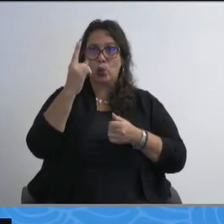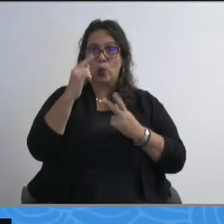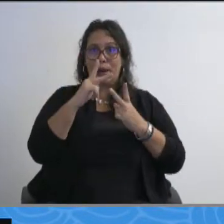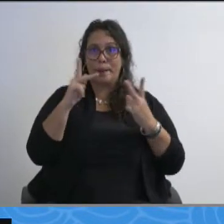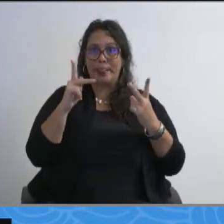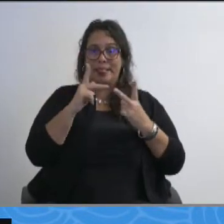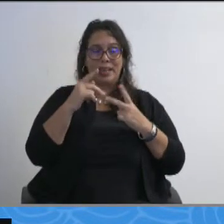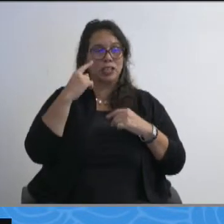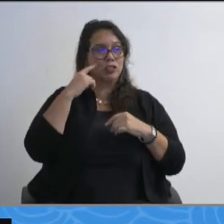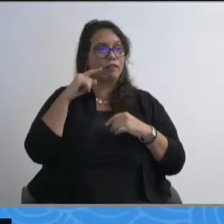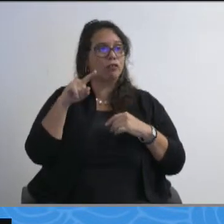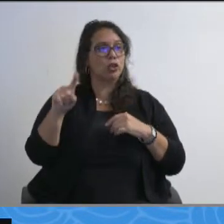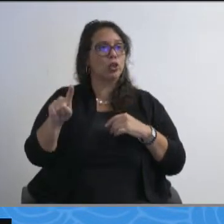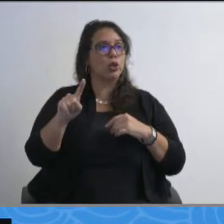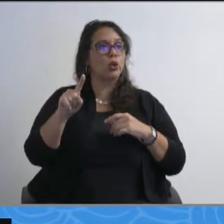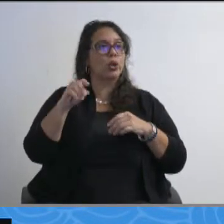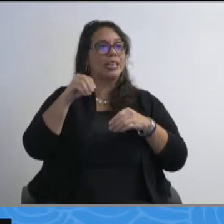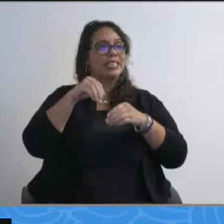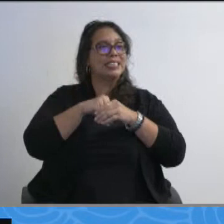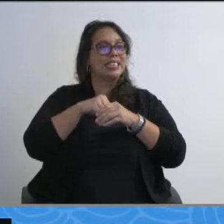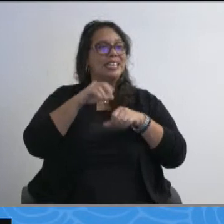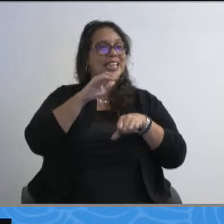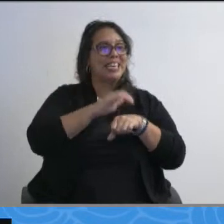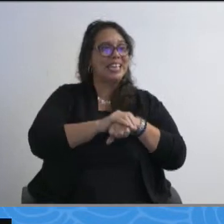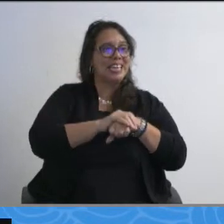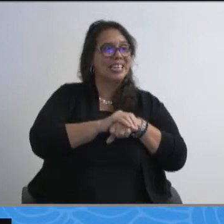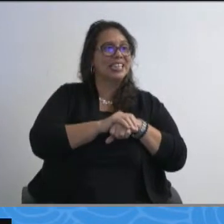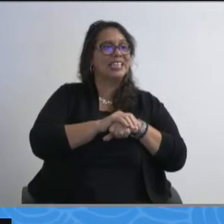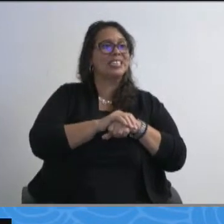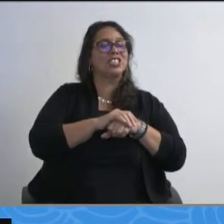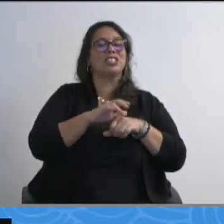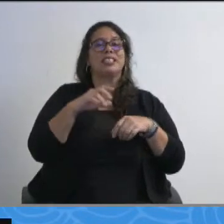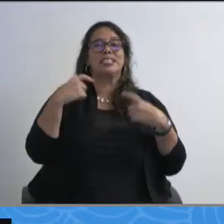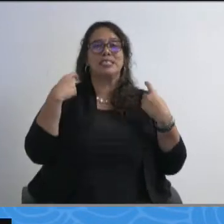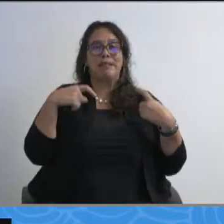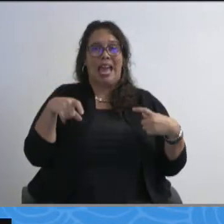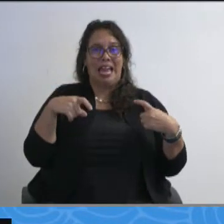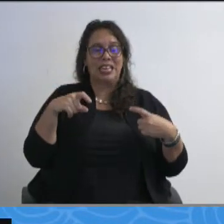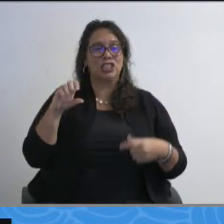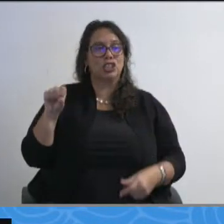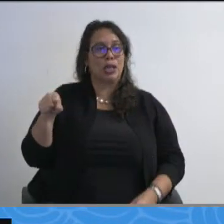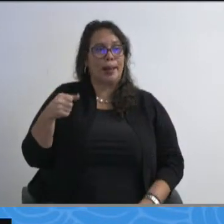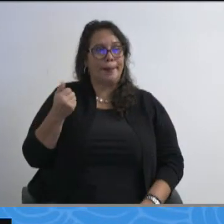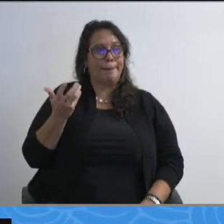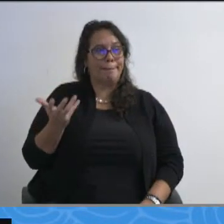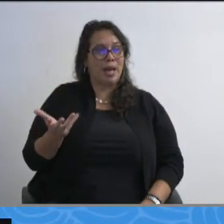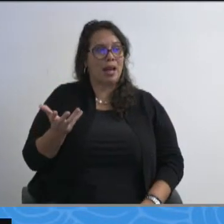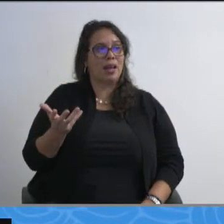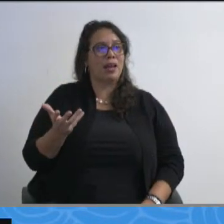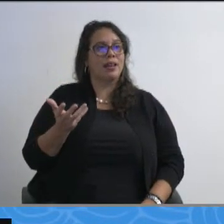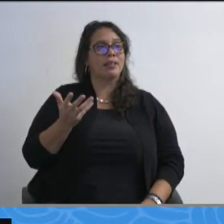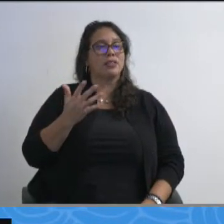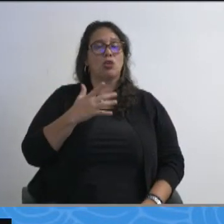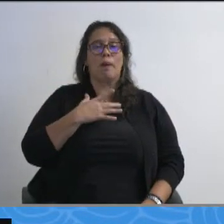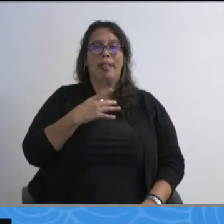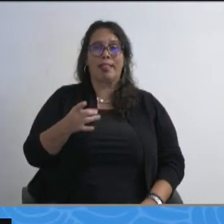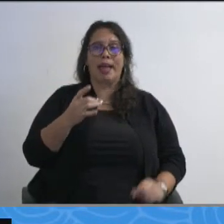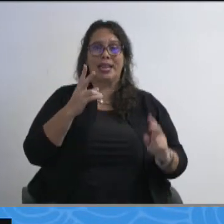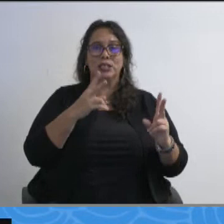Our agenda is in English, Spanish, and Khmer. And so, we like to post this the Monday